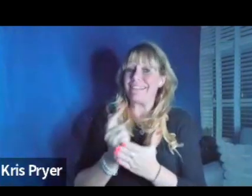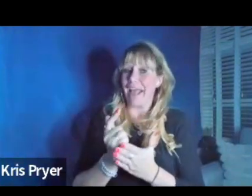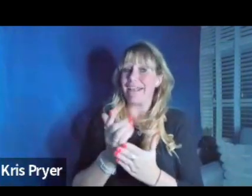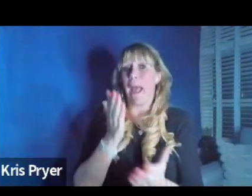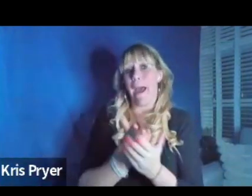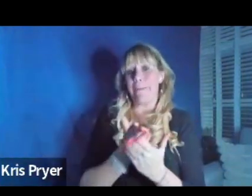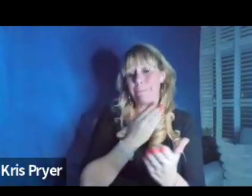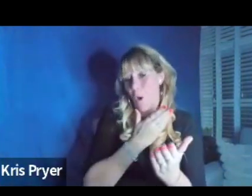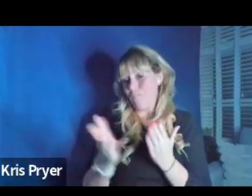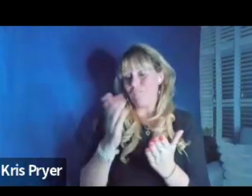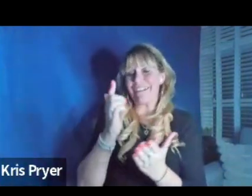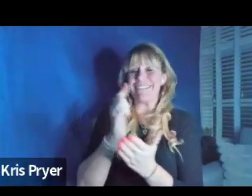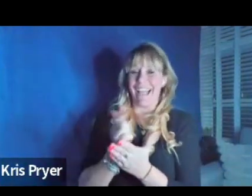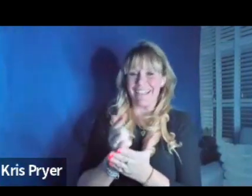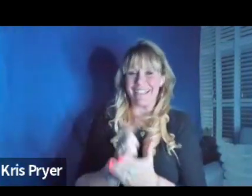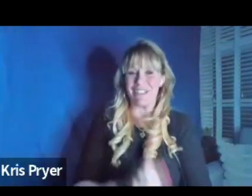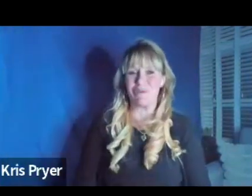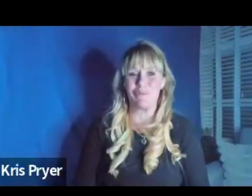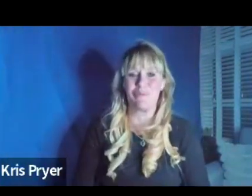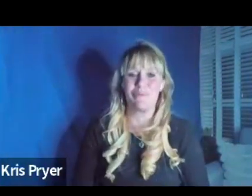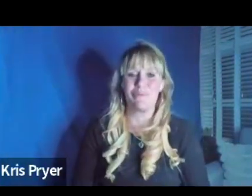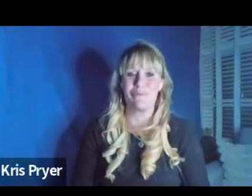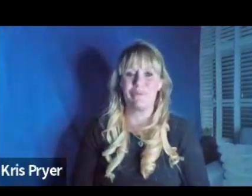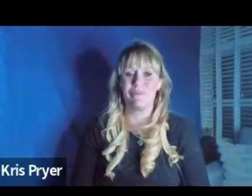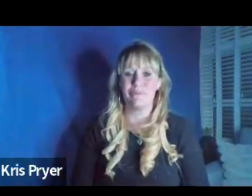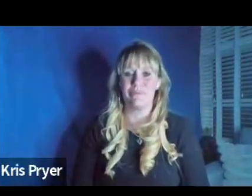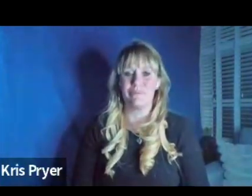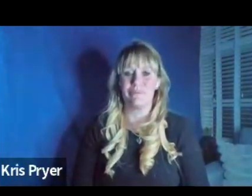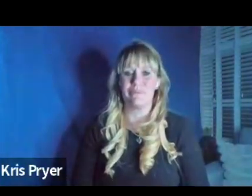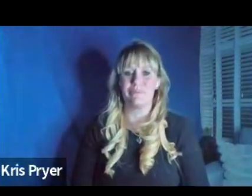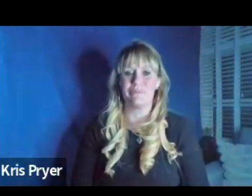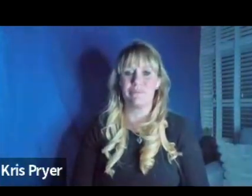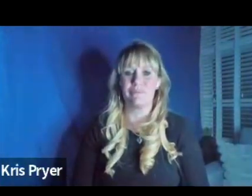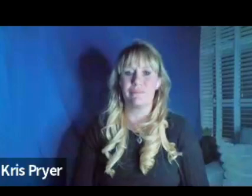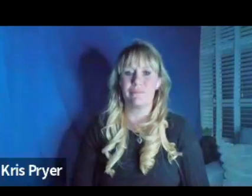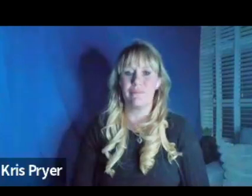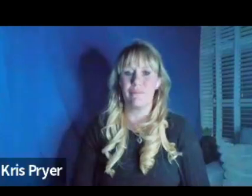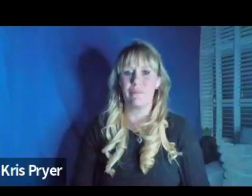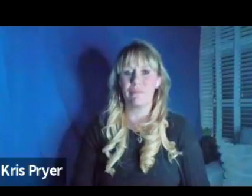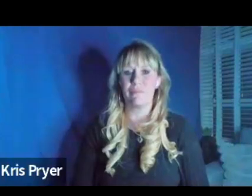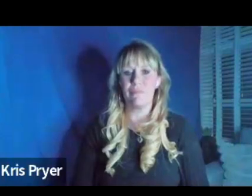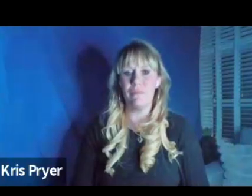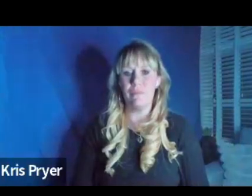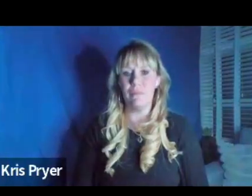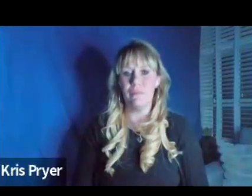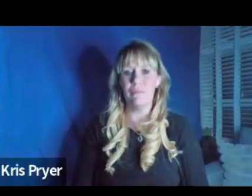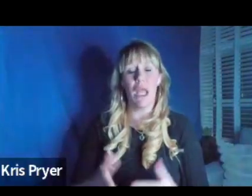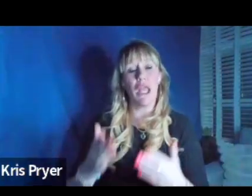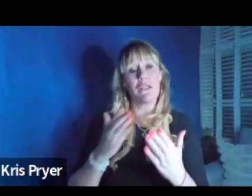Umm so anyway, back to the old days,